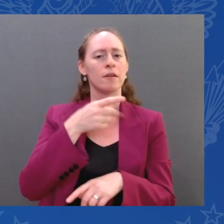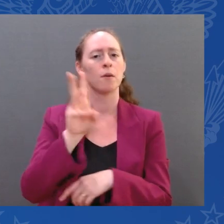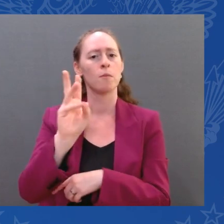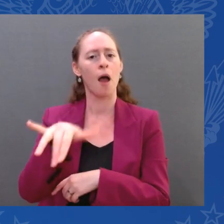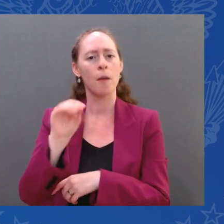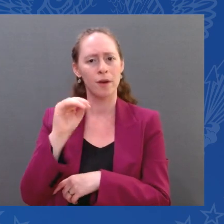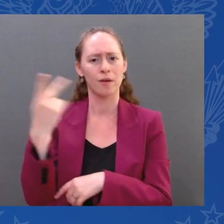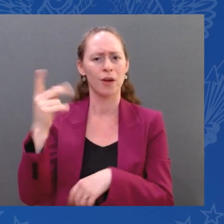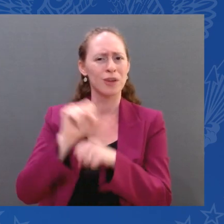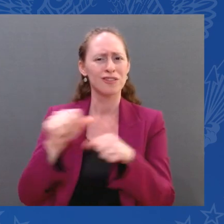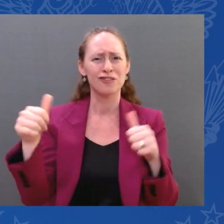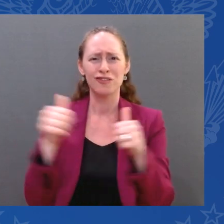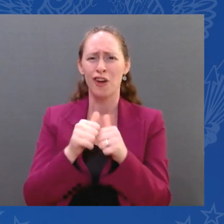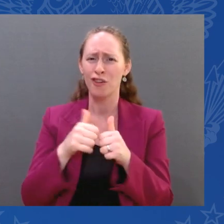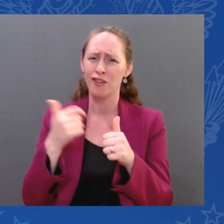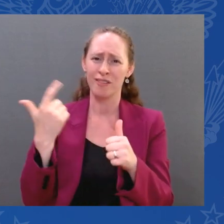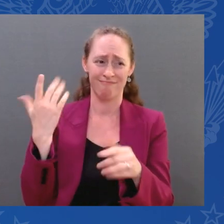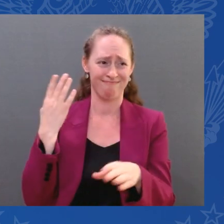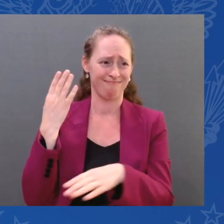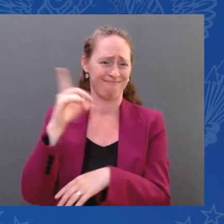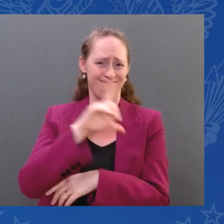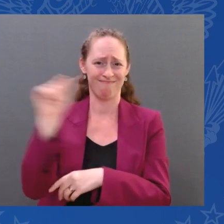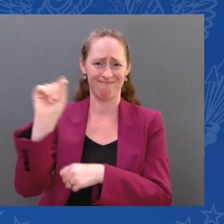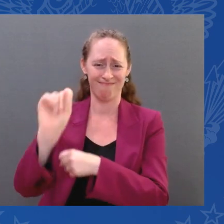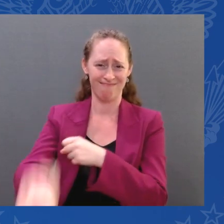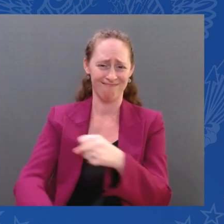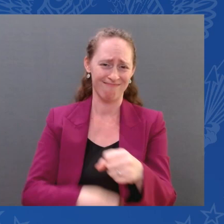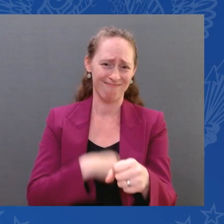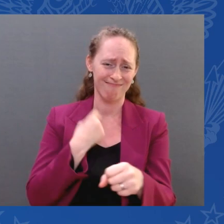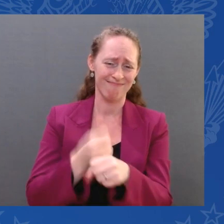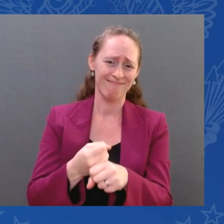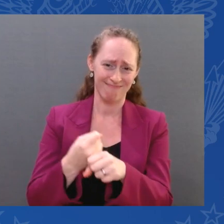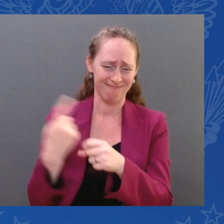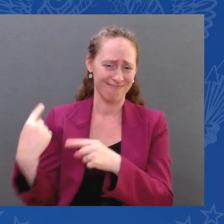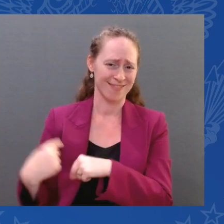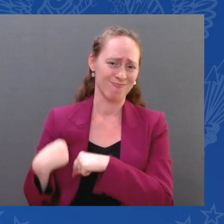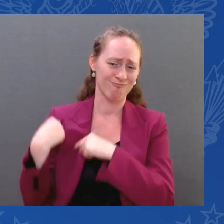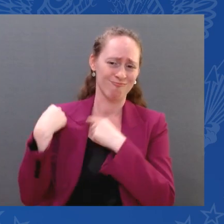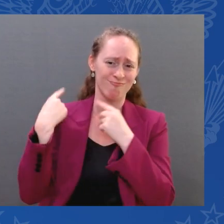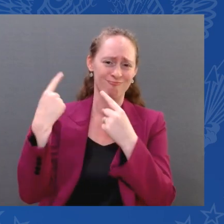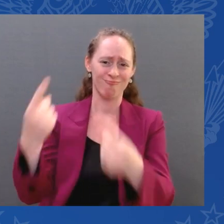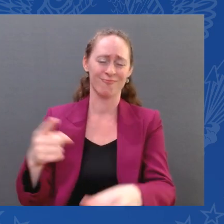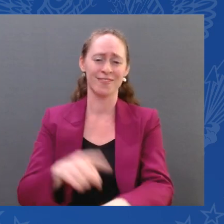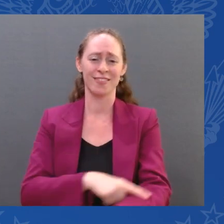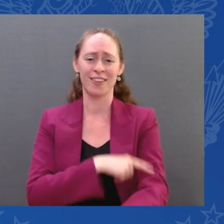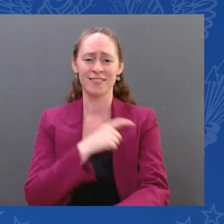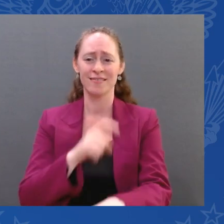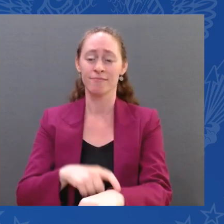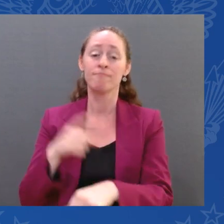One of the great things about Alan is he never takes himself too seriously, nor takes me seriously.